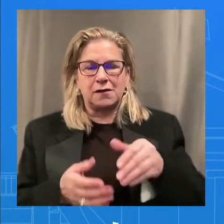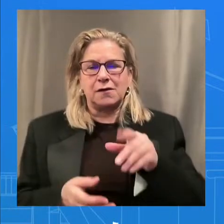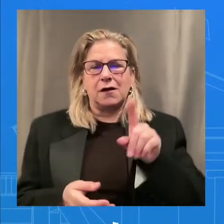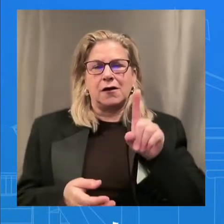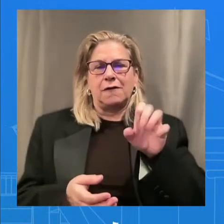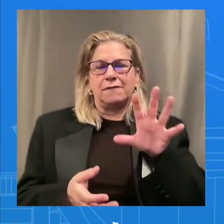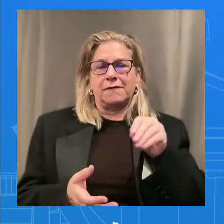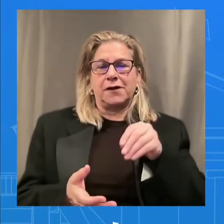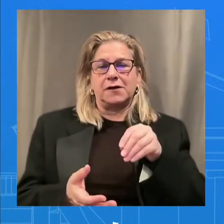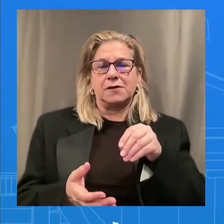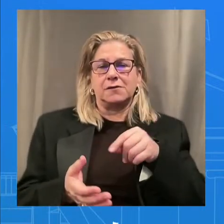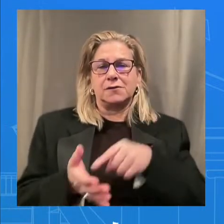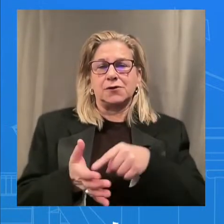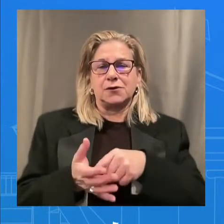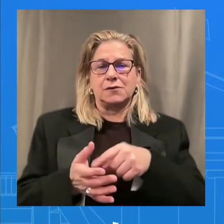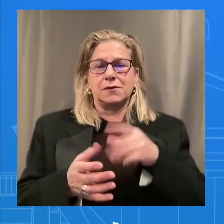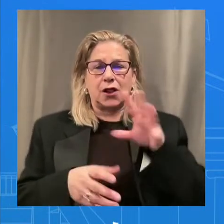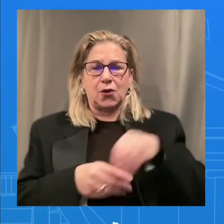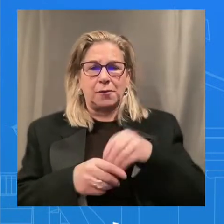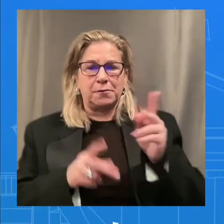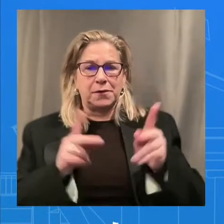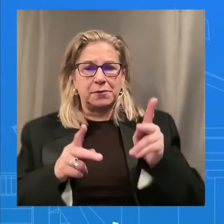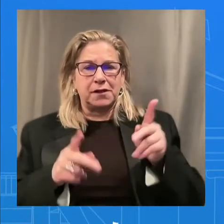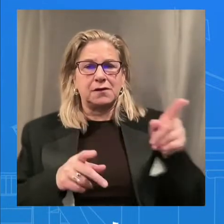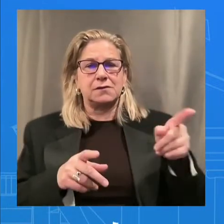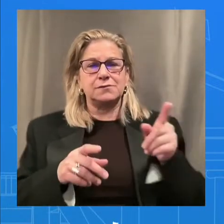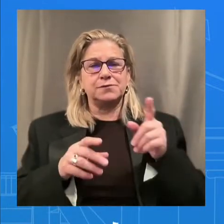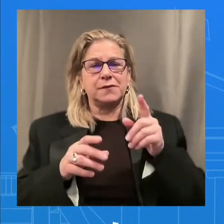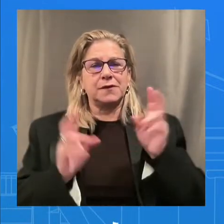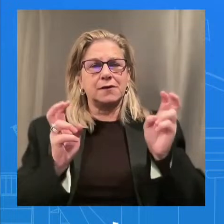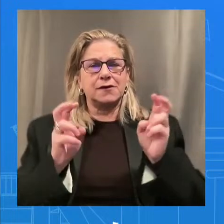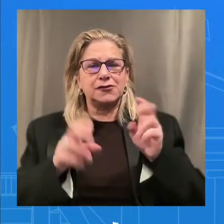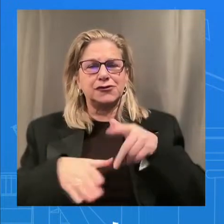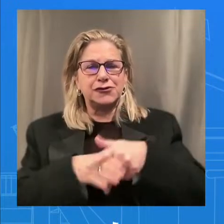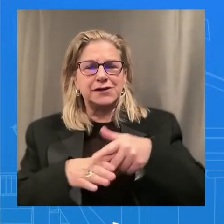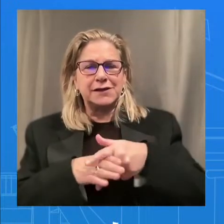and defrauded their students; 61,000 borrowers with total and permanent disabil- --